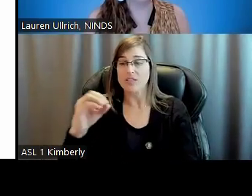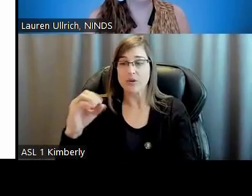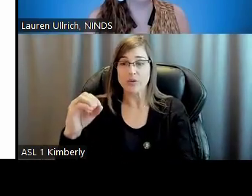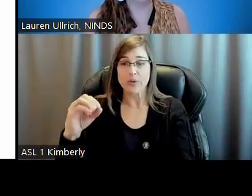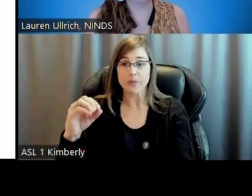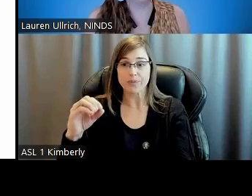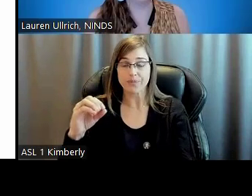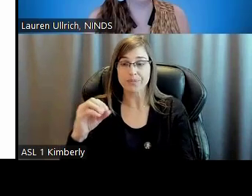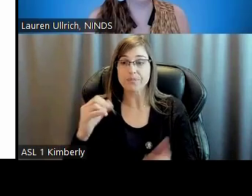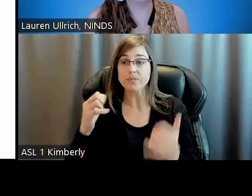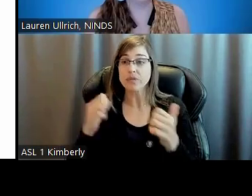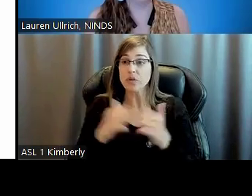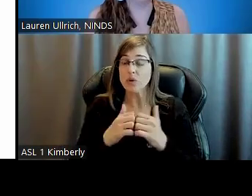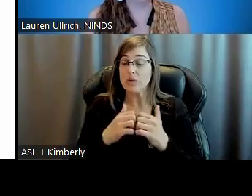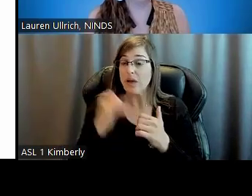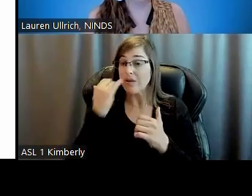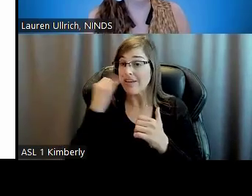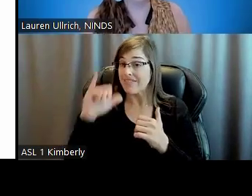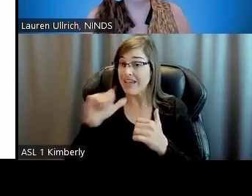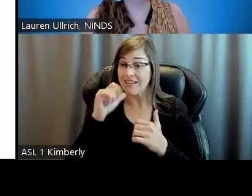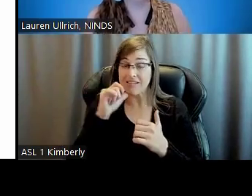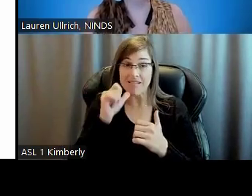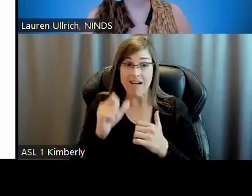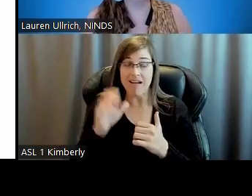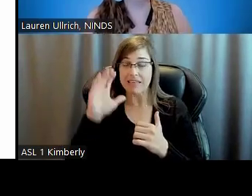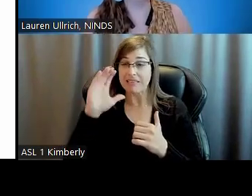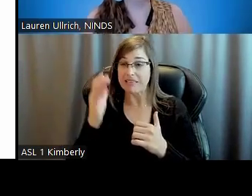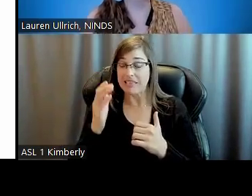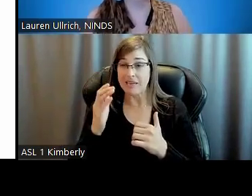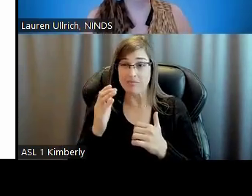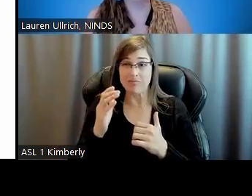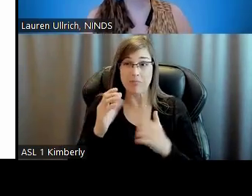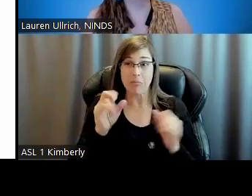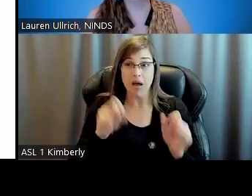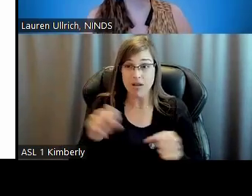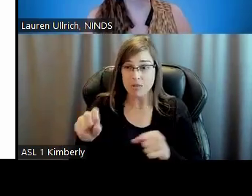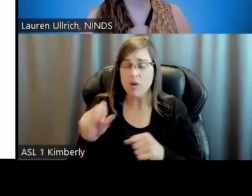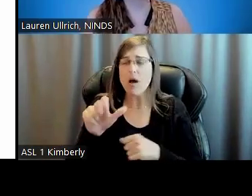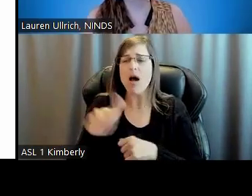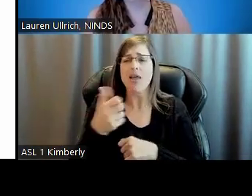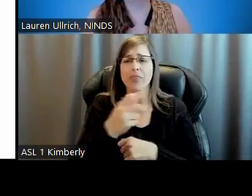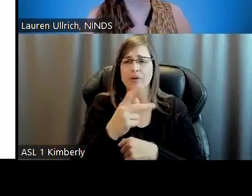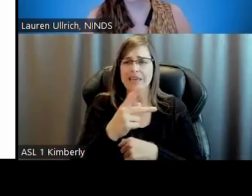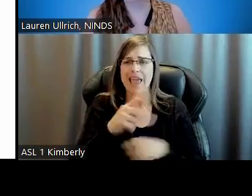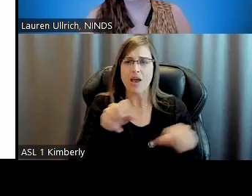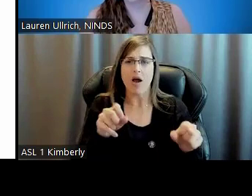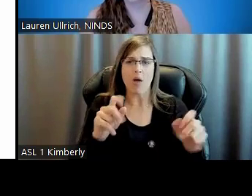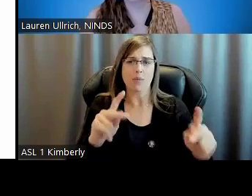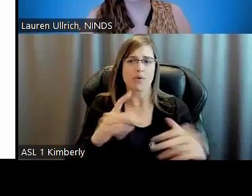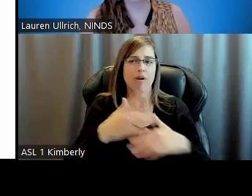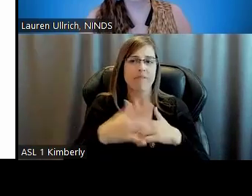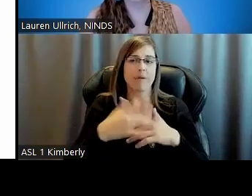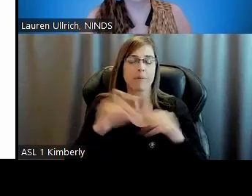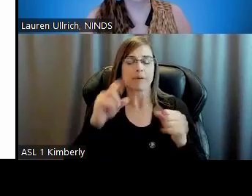Now, if that doesn't seem realistic, there are other K opportunities available that you can look into.